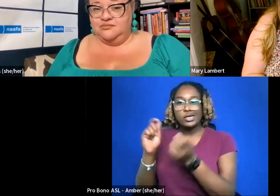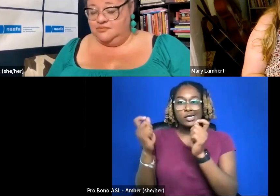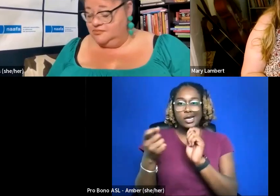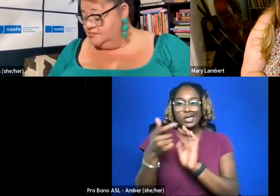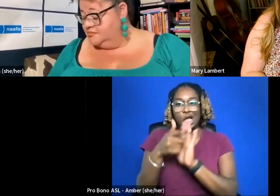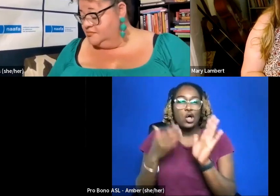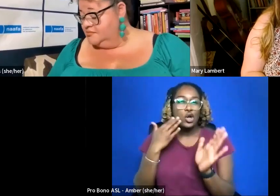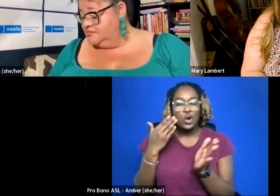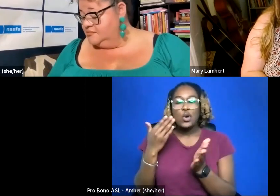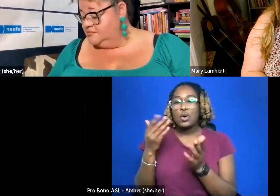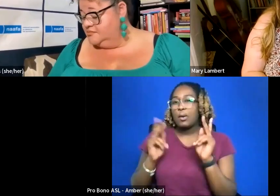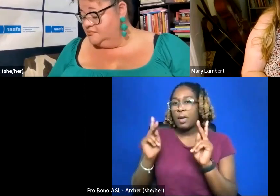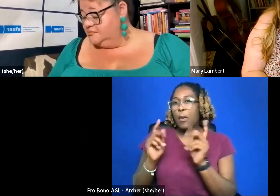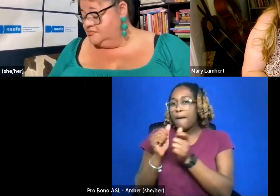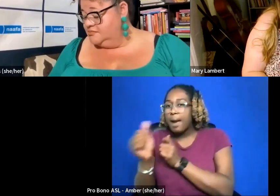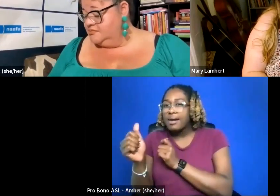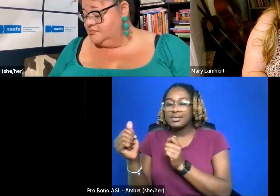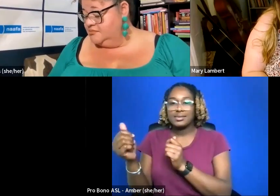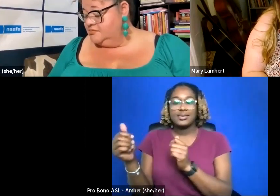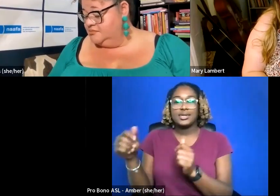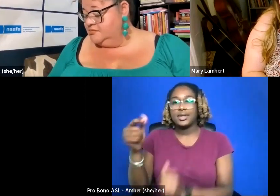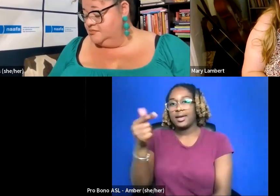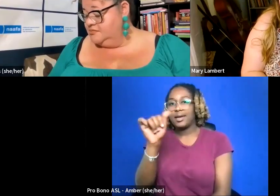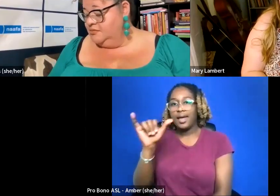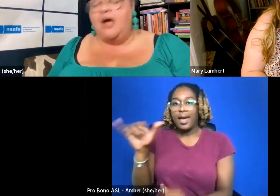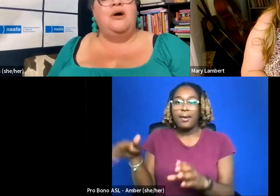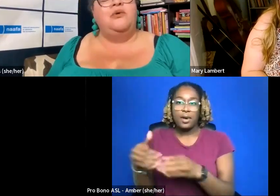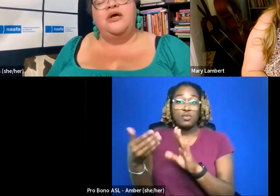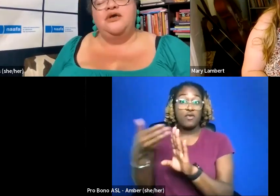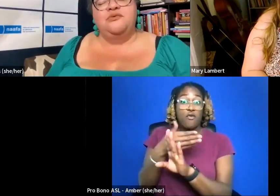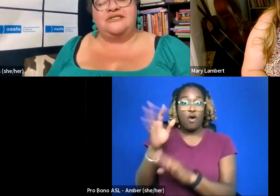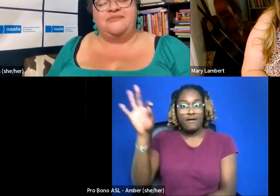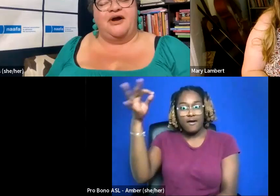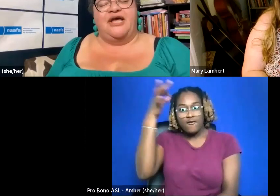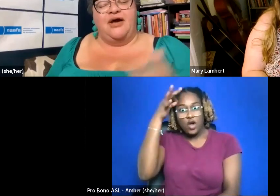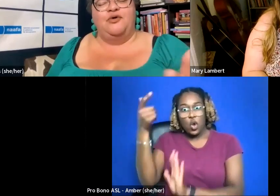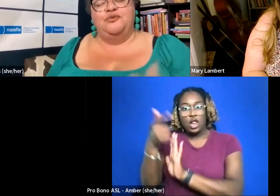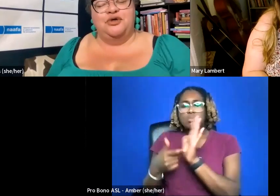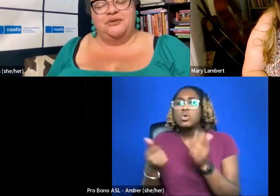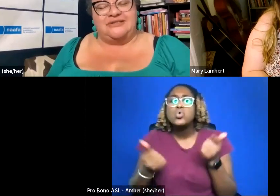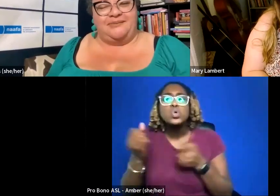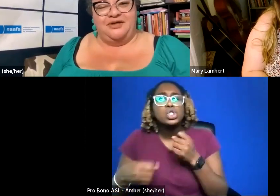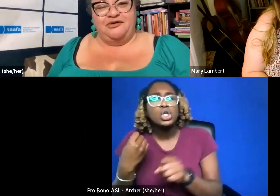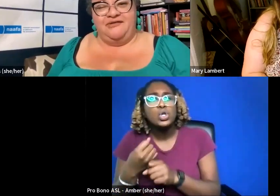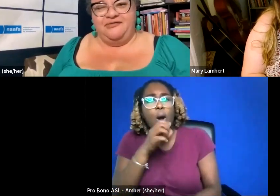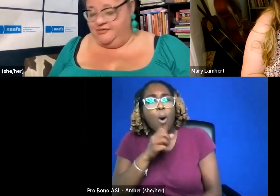gay marriage before it was legalized federally. What year was this marriage and how old were you when this happened in your life?